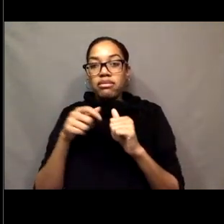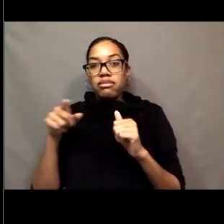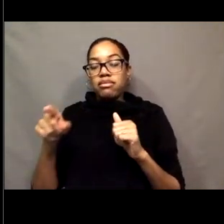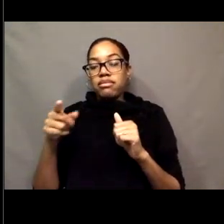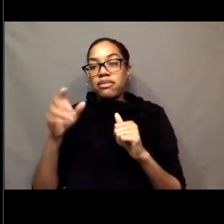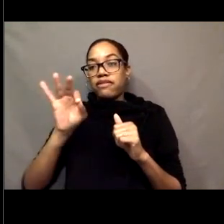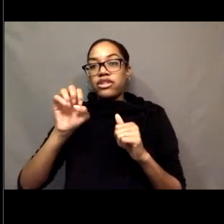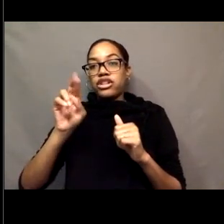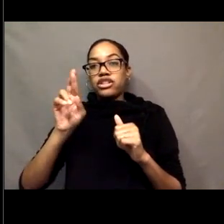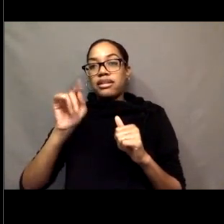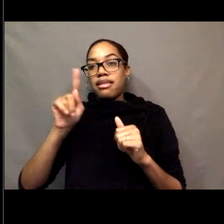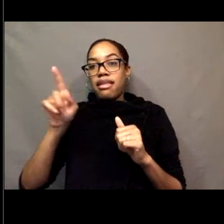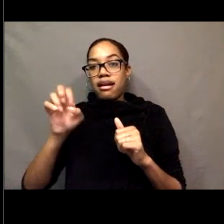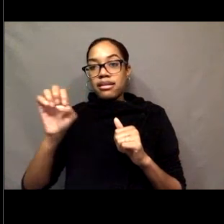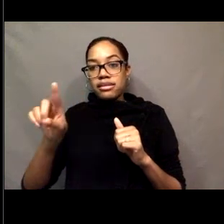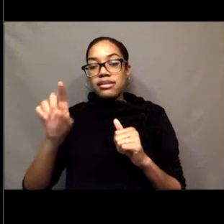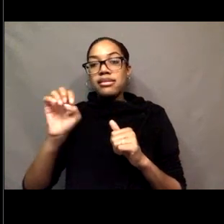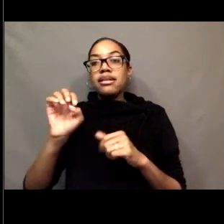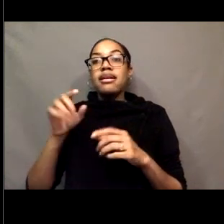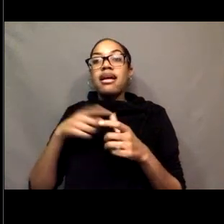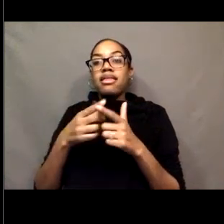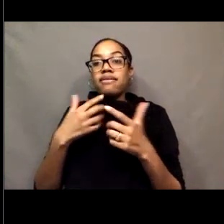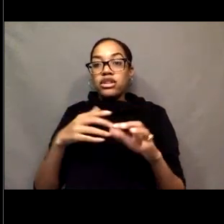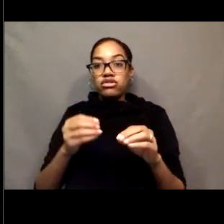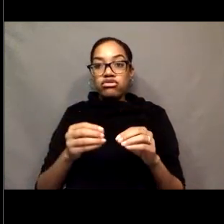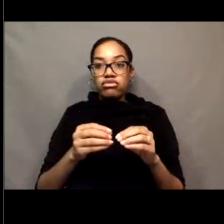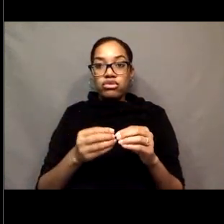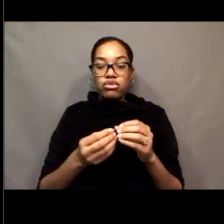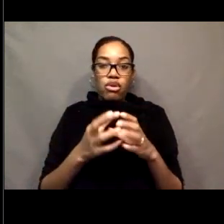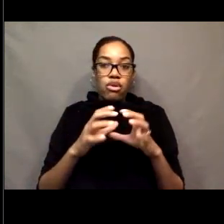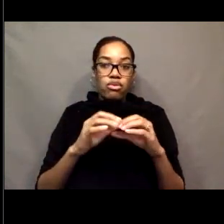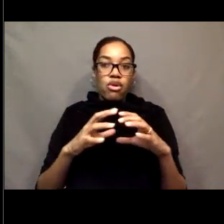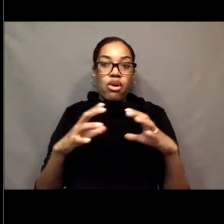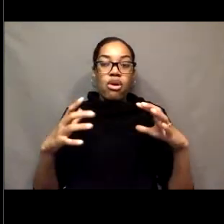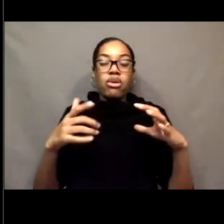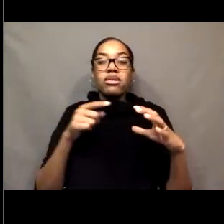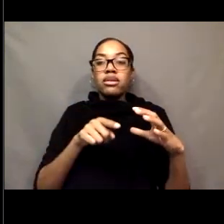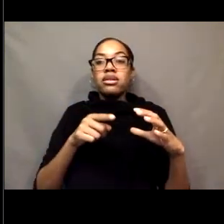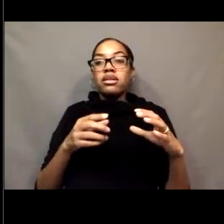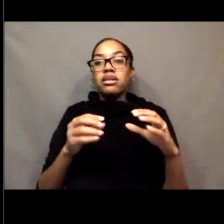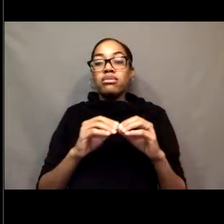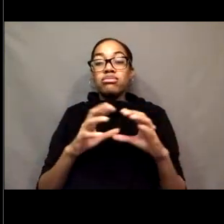until they're about this size. And this is about an inch or a little bit more than an inch long.